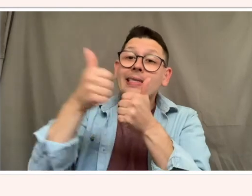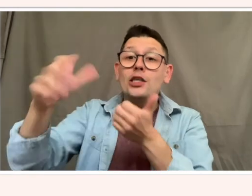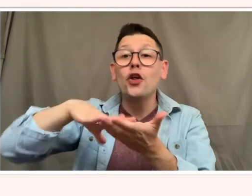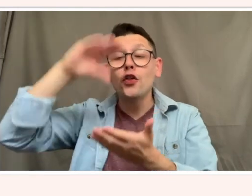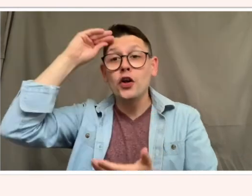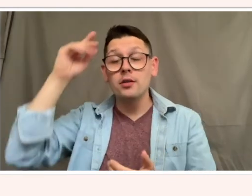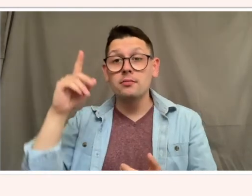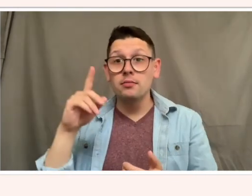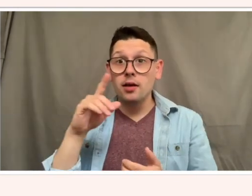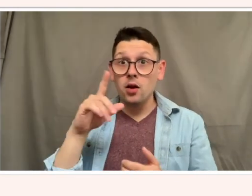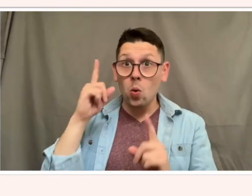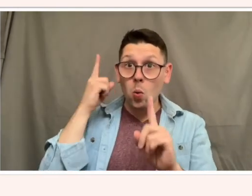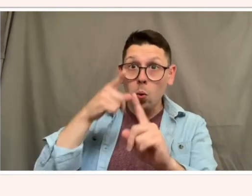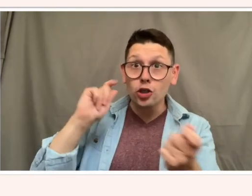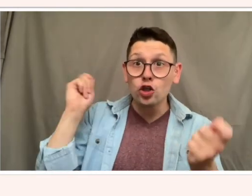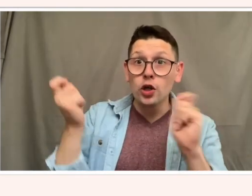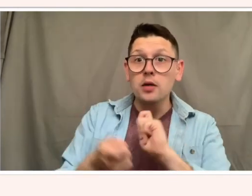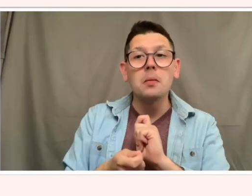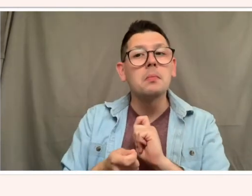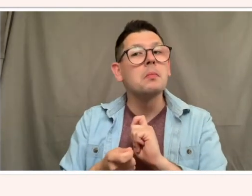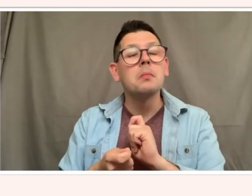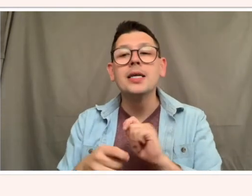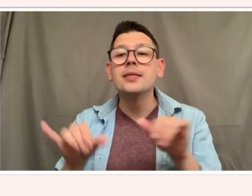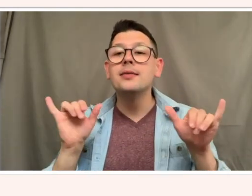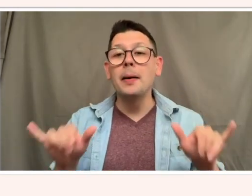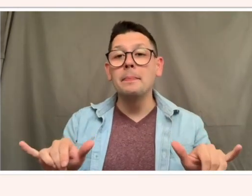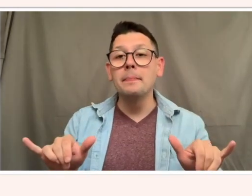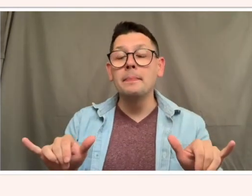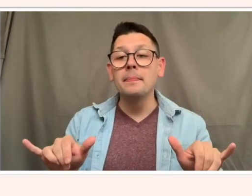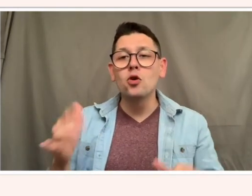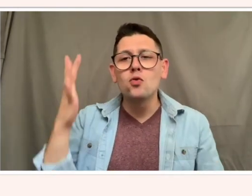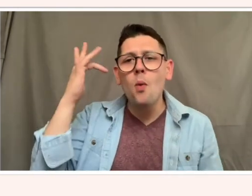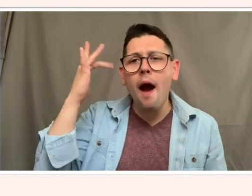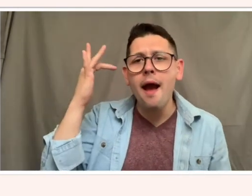After the shutdown, as we've moved to distance learning, the goals haven't changed.